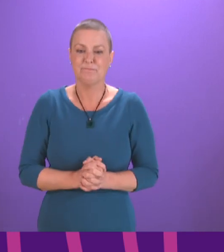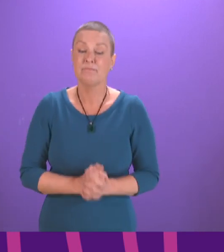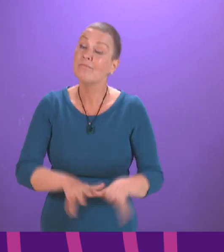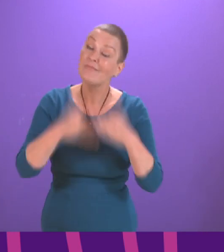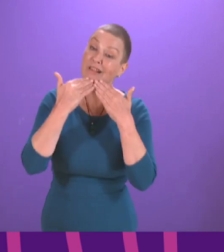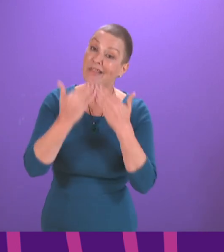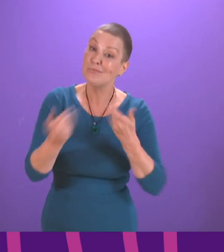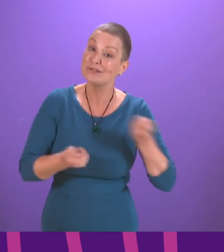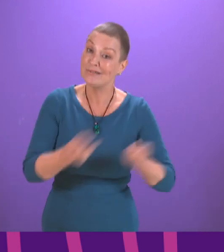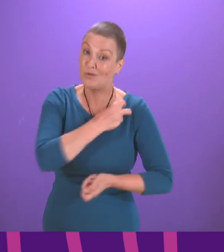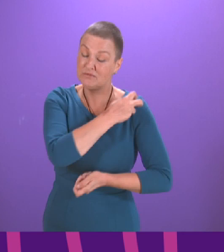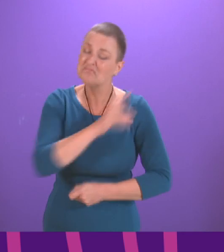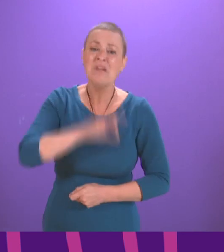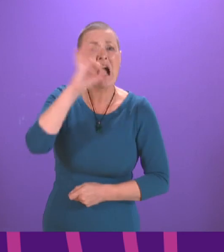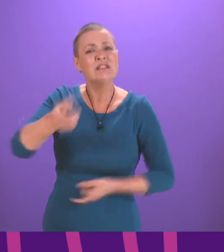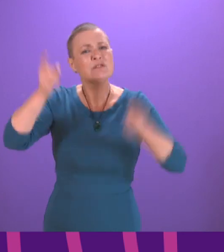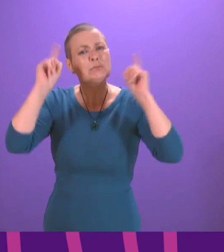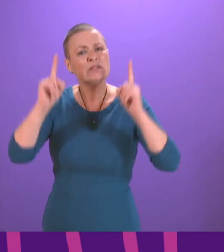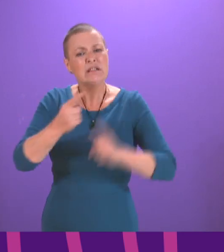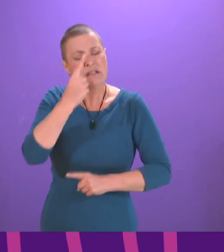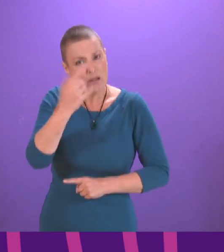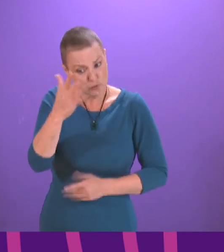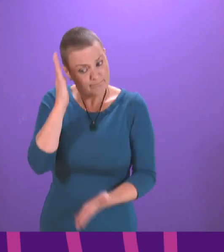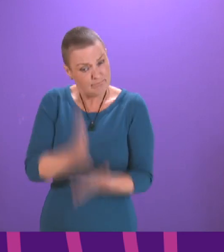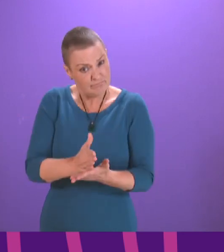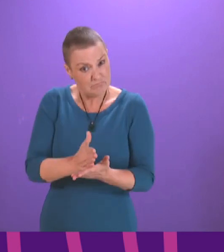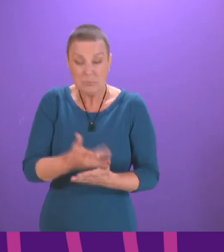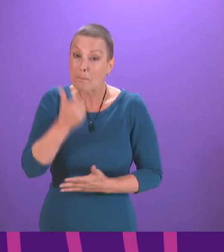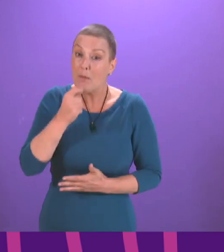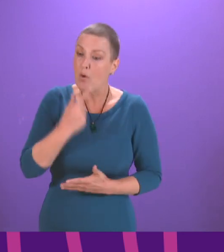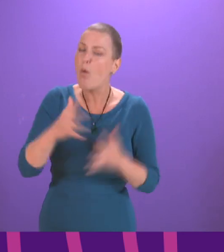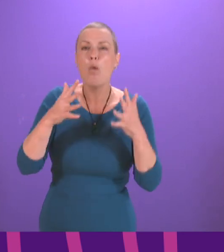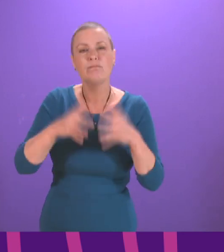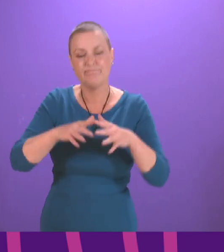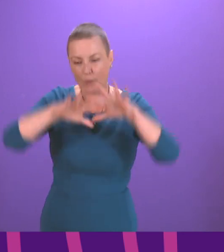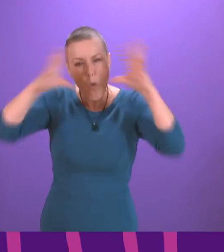Will the First Minister give assurances that wholesalers that are not closed but that are